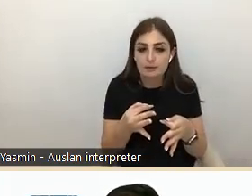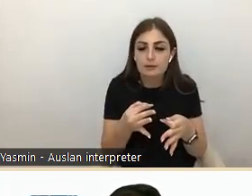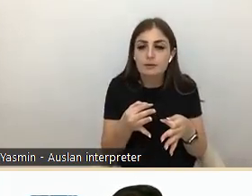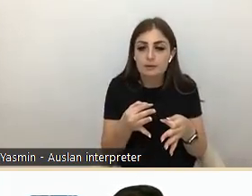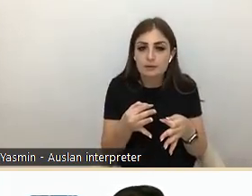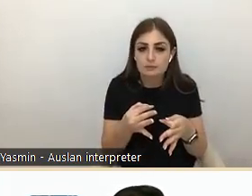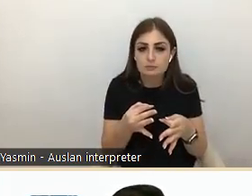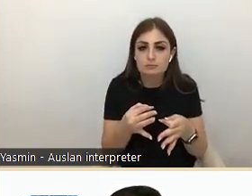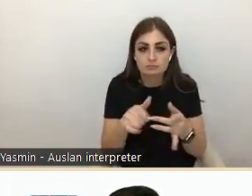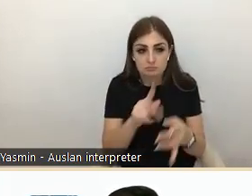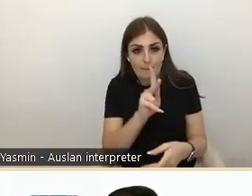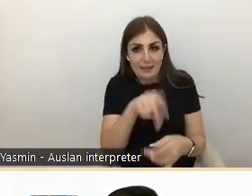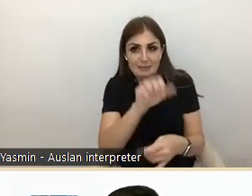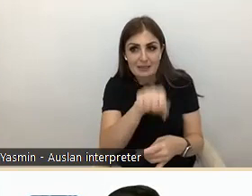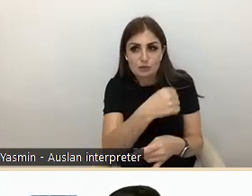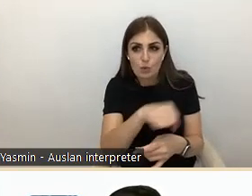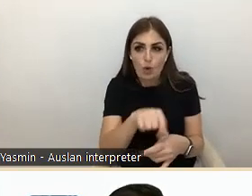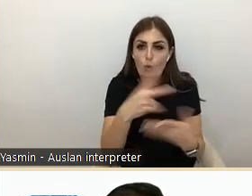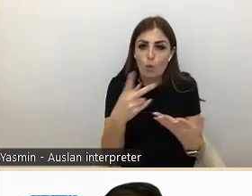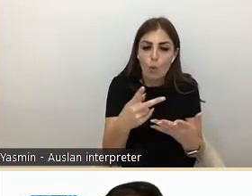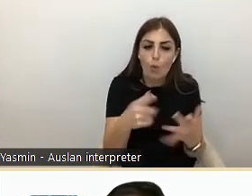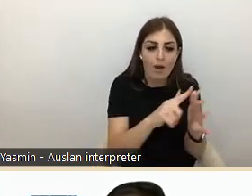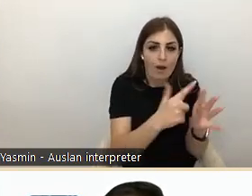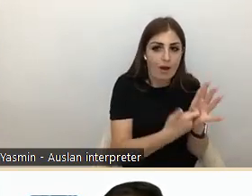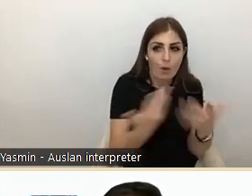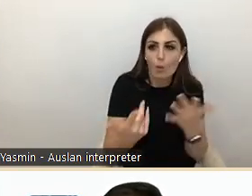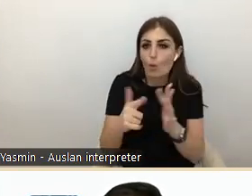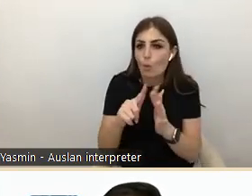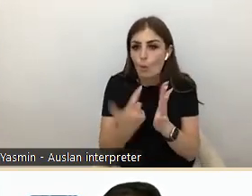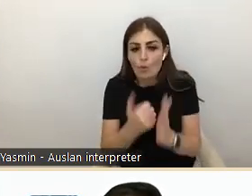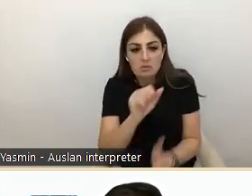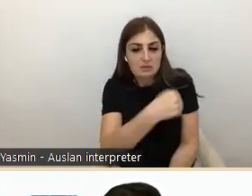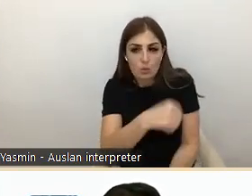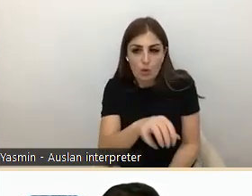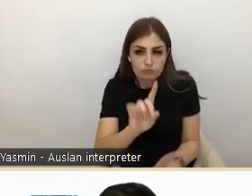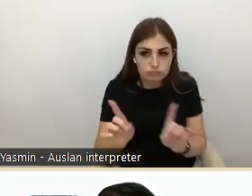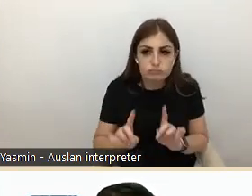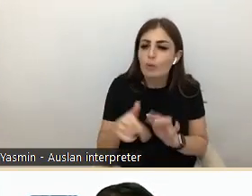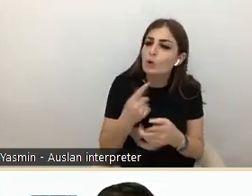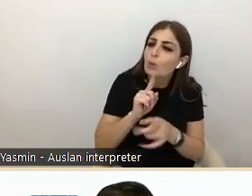whether to participate in the IER or to participate in the IER, or if you want legal advice after